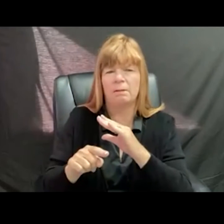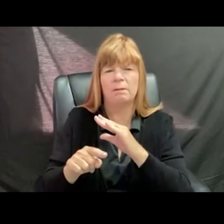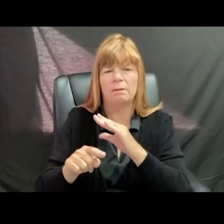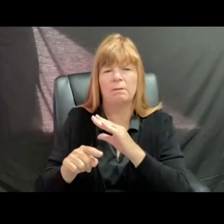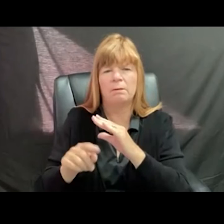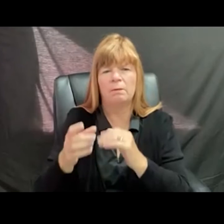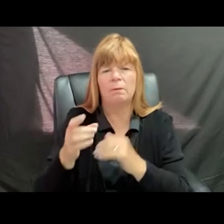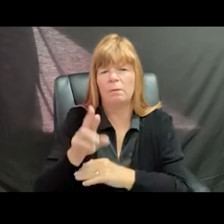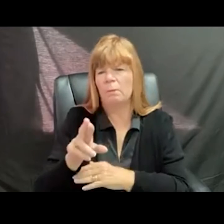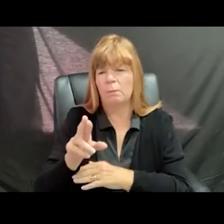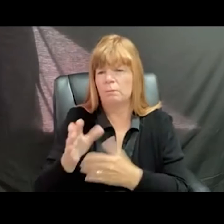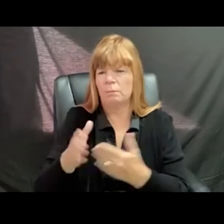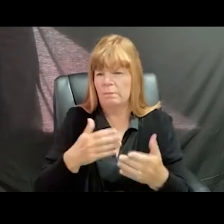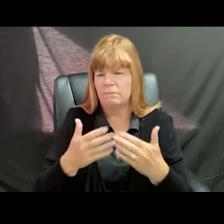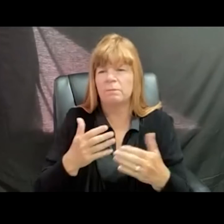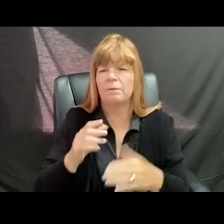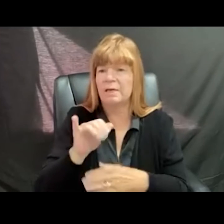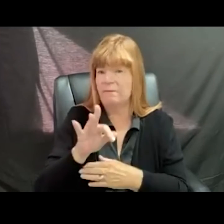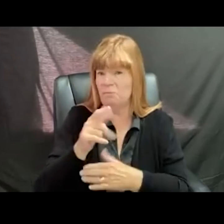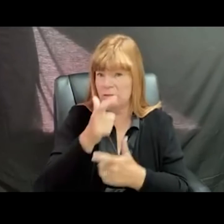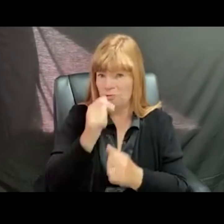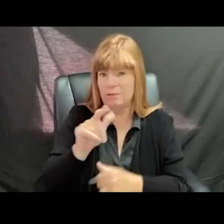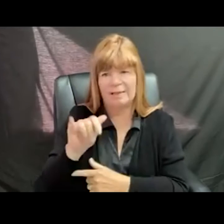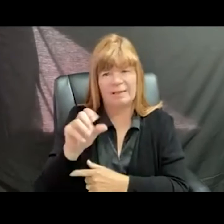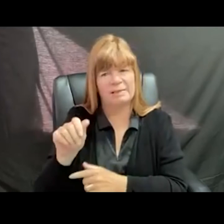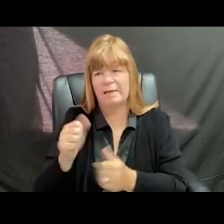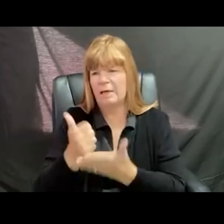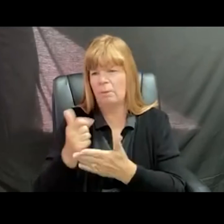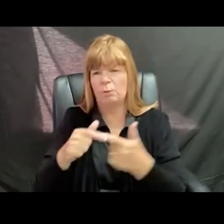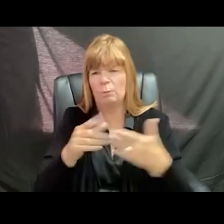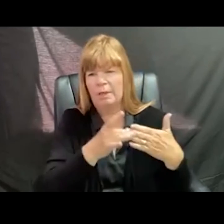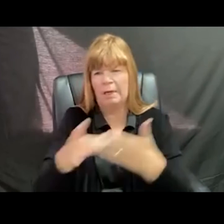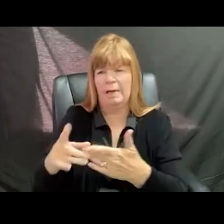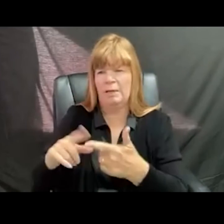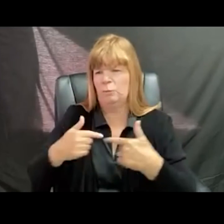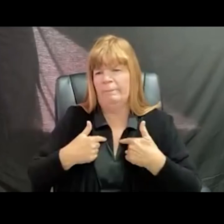if you're interested at least it can steer any of you to me and if I don't have the correct answer